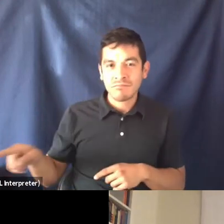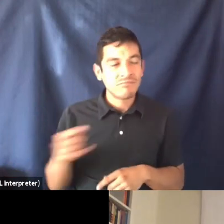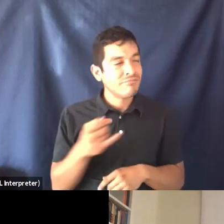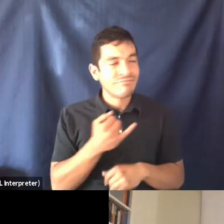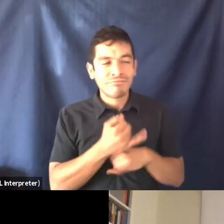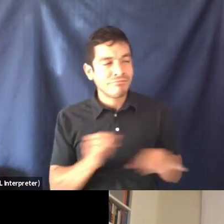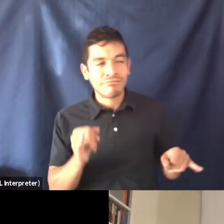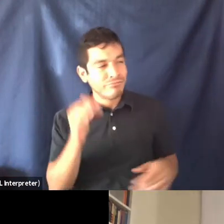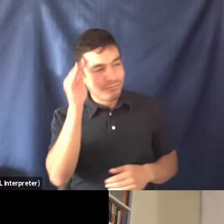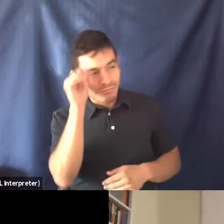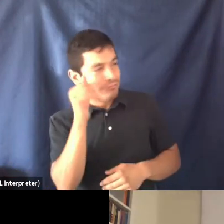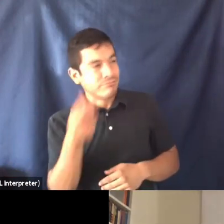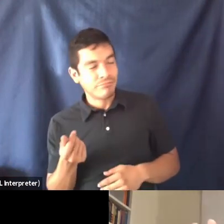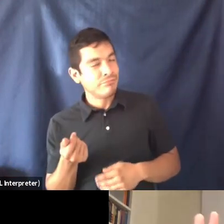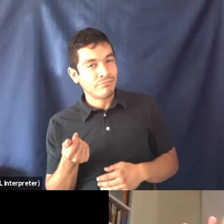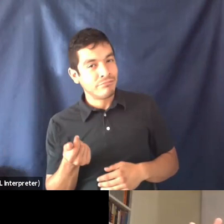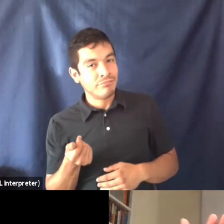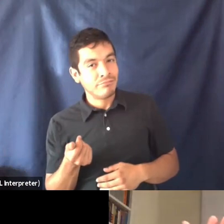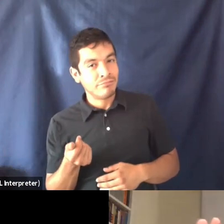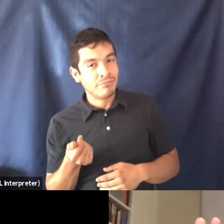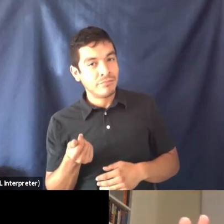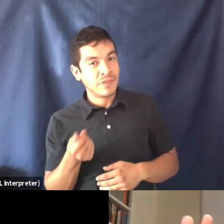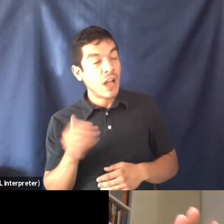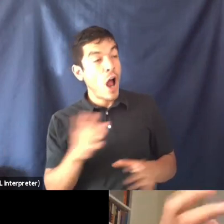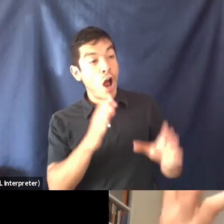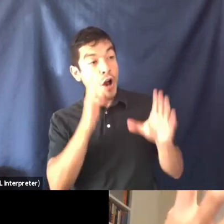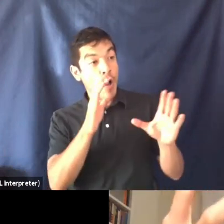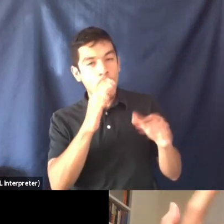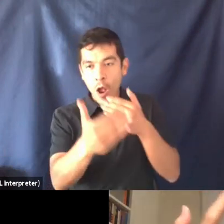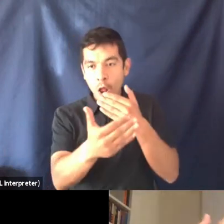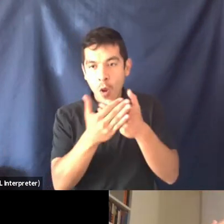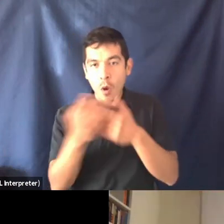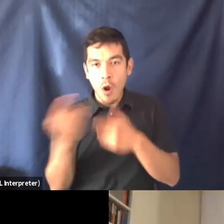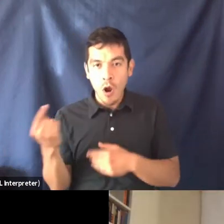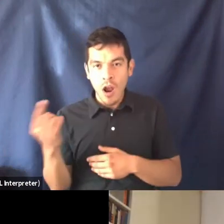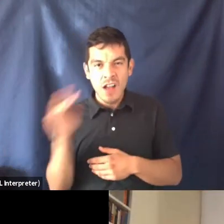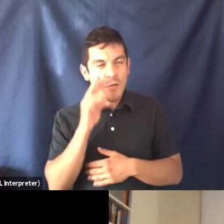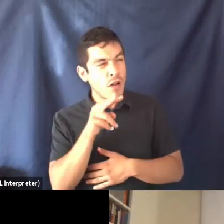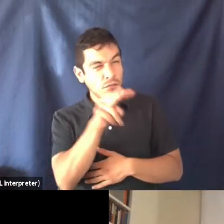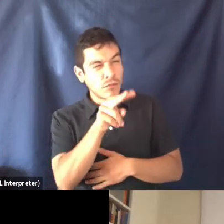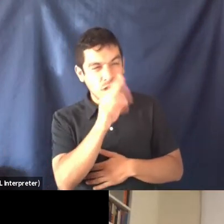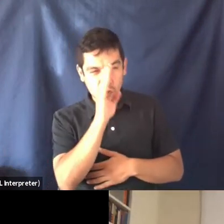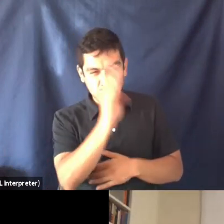and we would be able to our camera would be able to get so close to her and she would just be able to look straight past me.